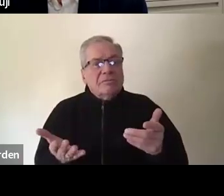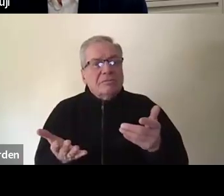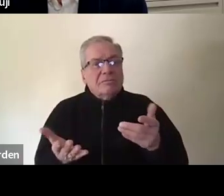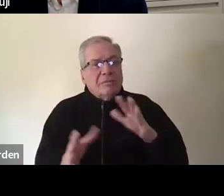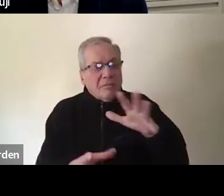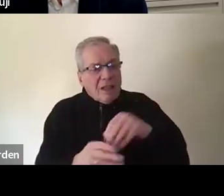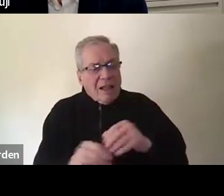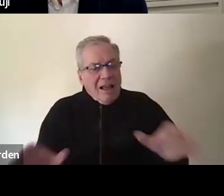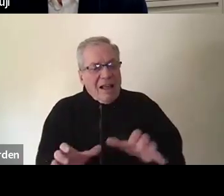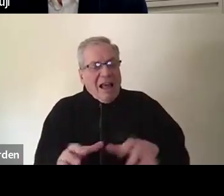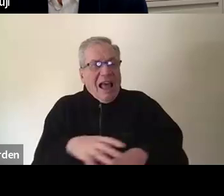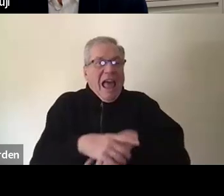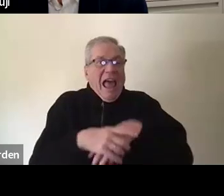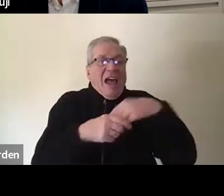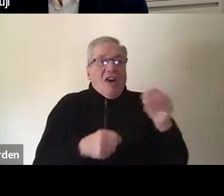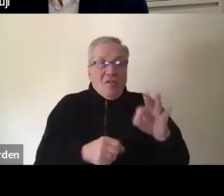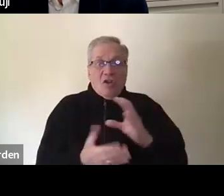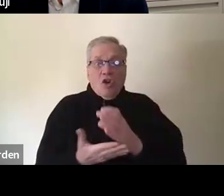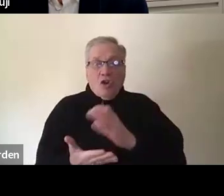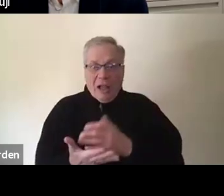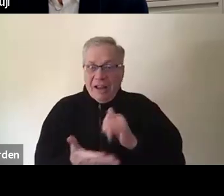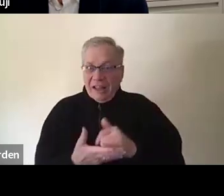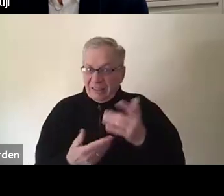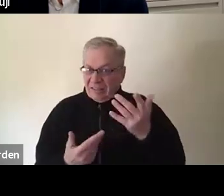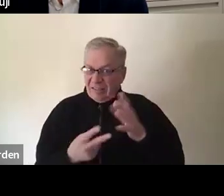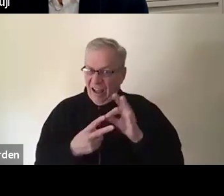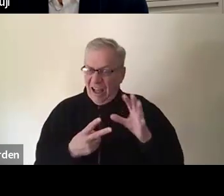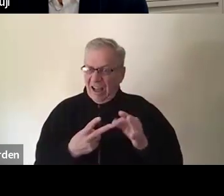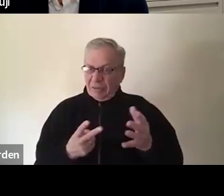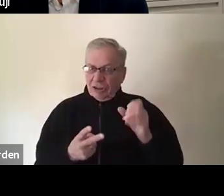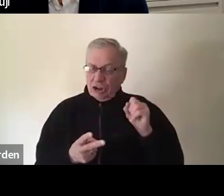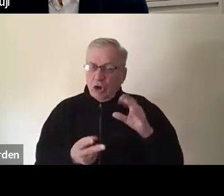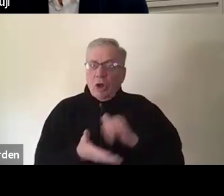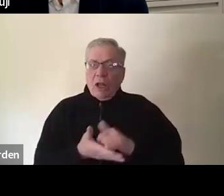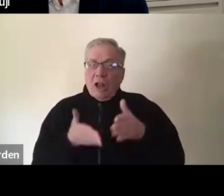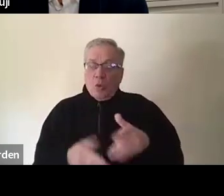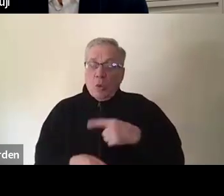outside of courses, it is optional. So the what we have done it is that at